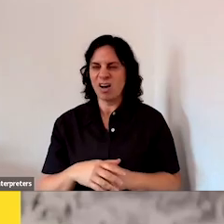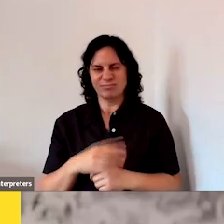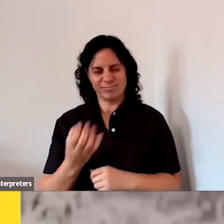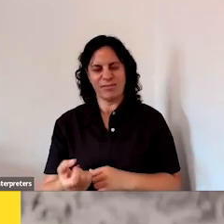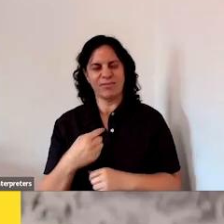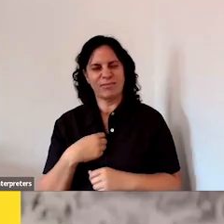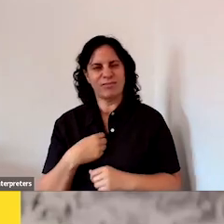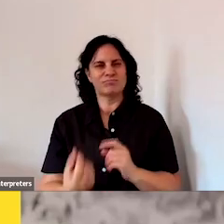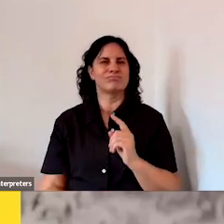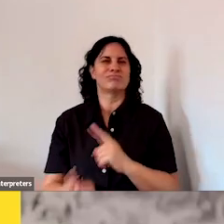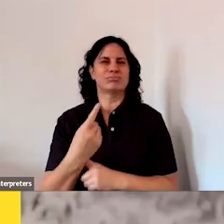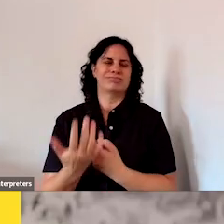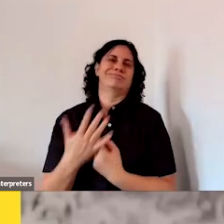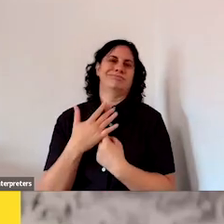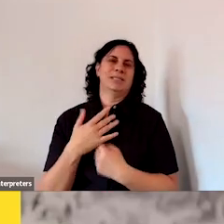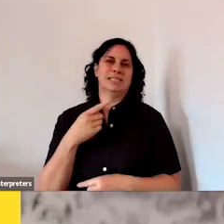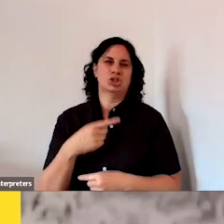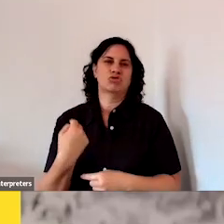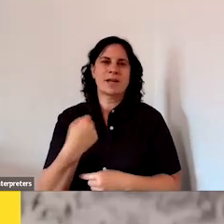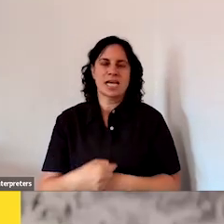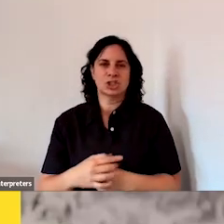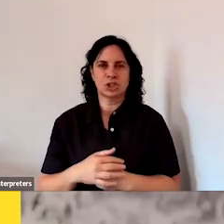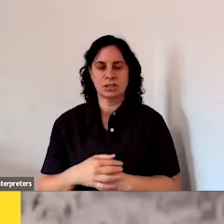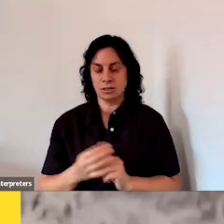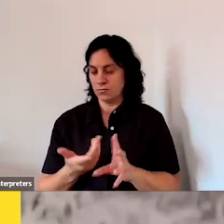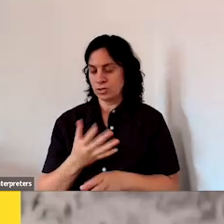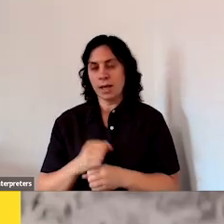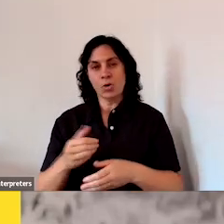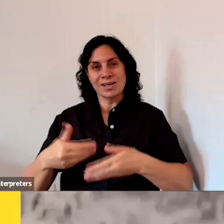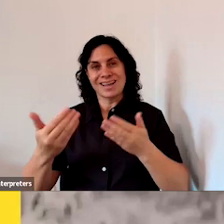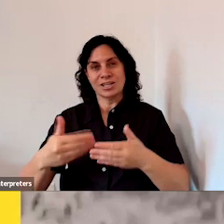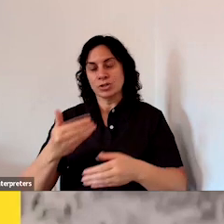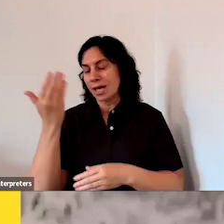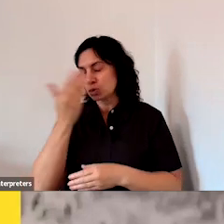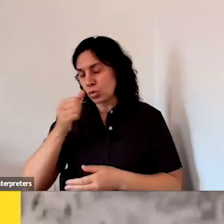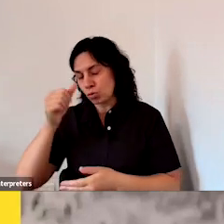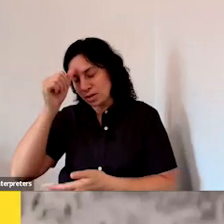And we know from the literature that school climate and day to day school experiences, modifiable.